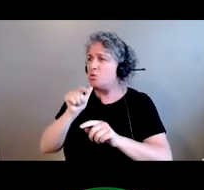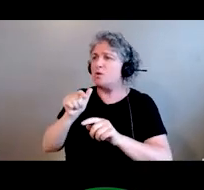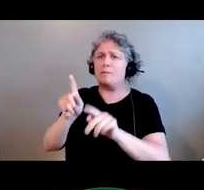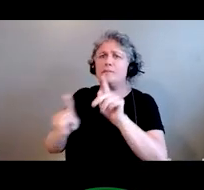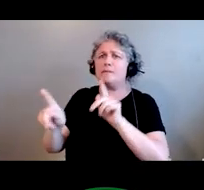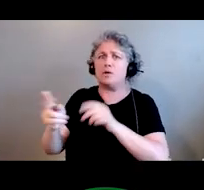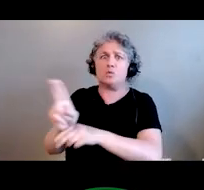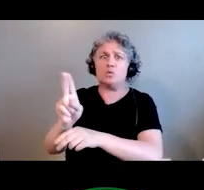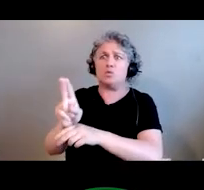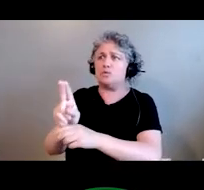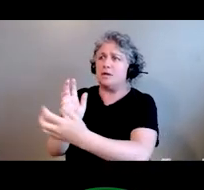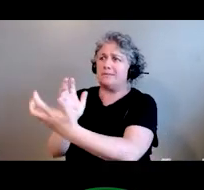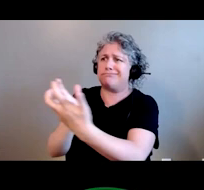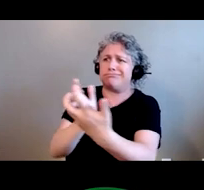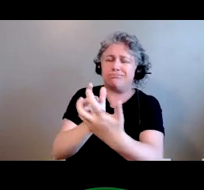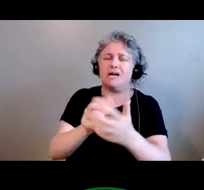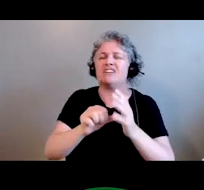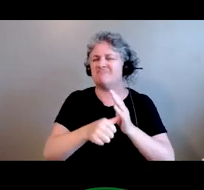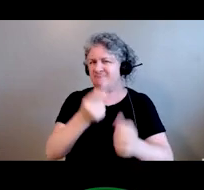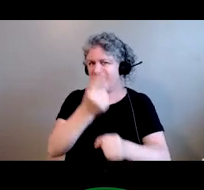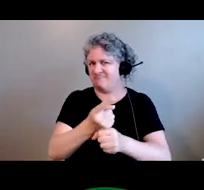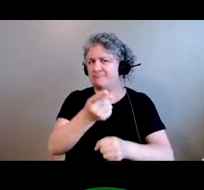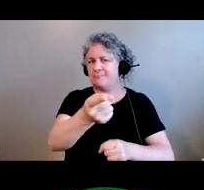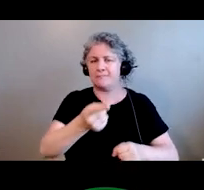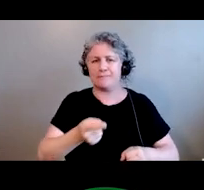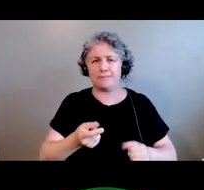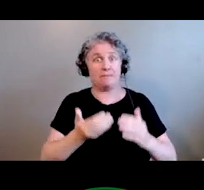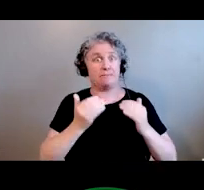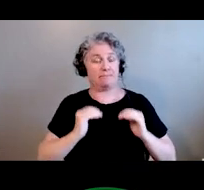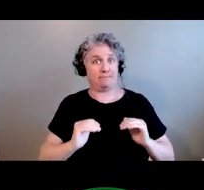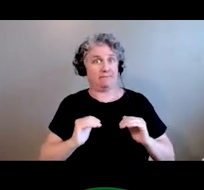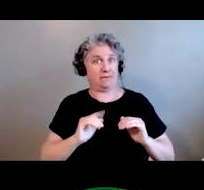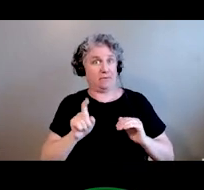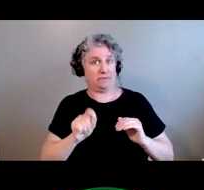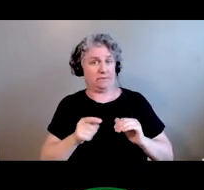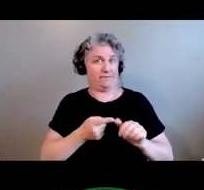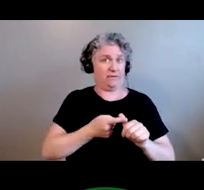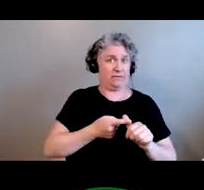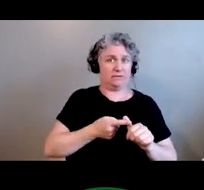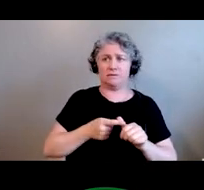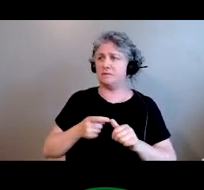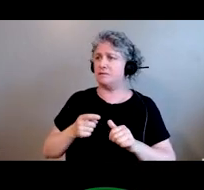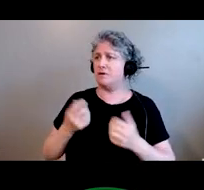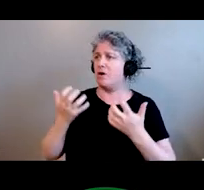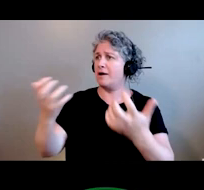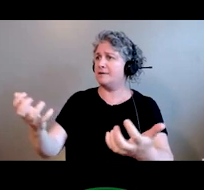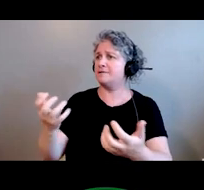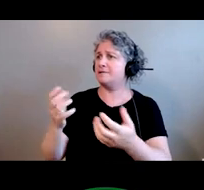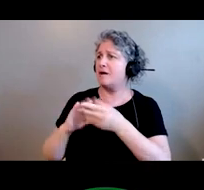Thank you so much. So have a comment here as concerns of over a lack of access due to uptaking chemicals